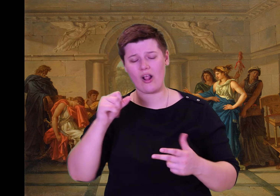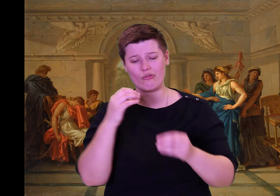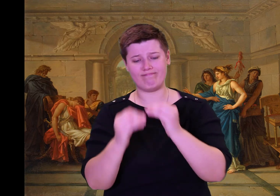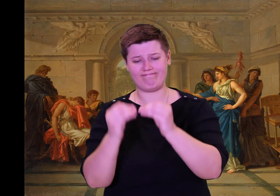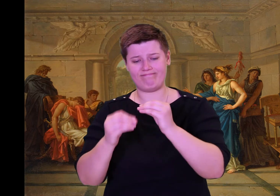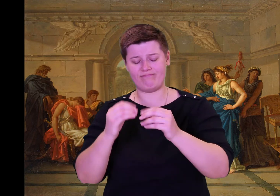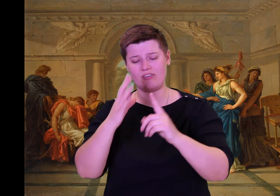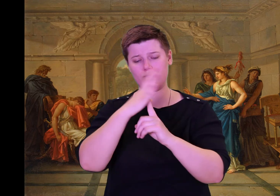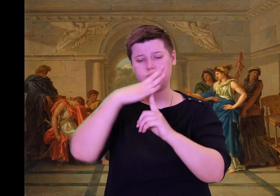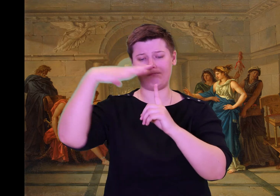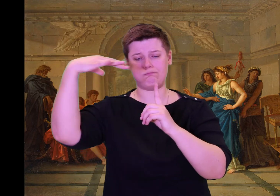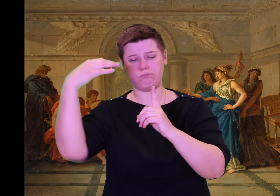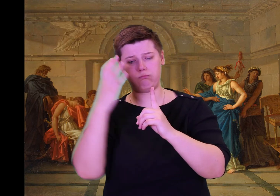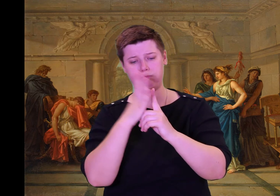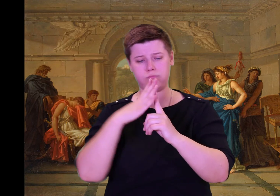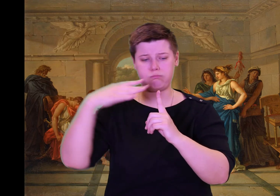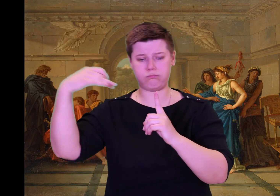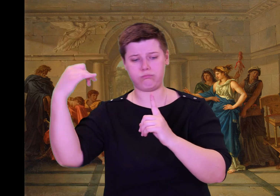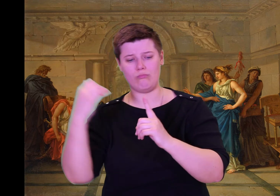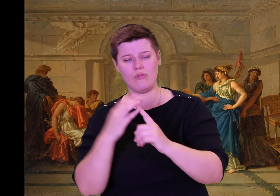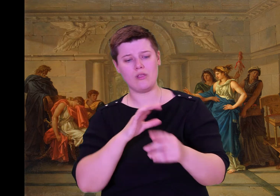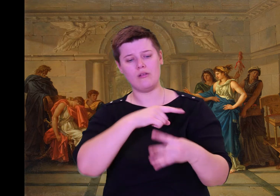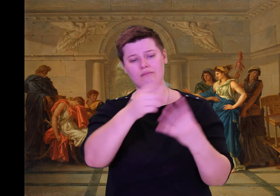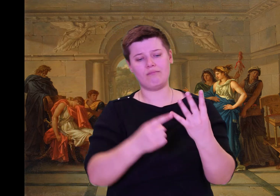the surging water.